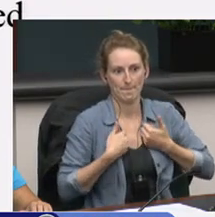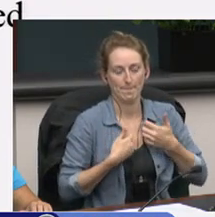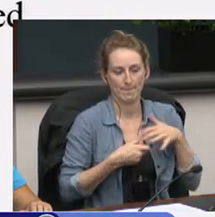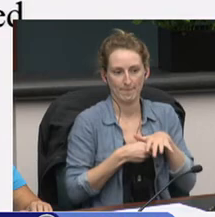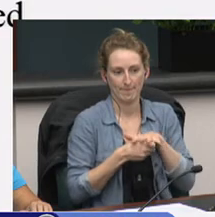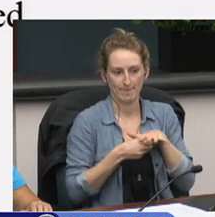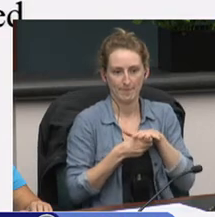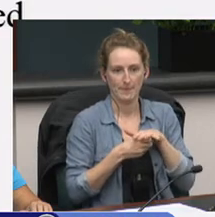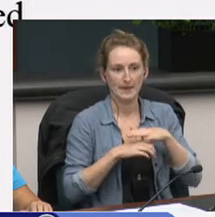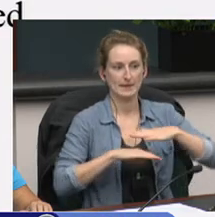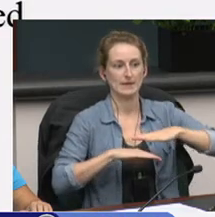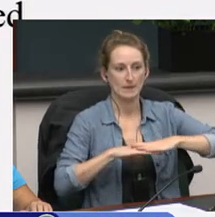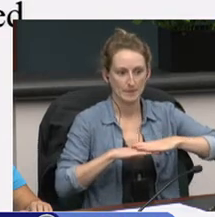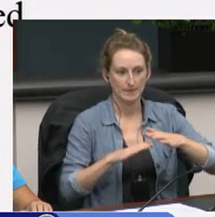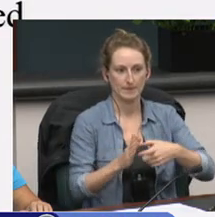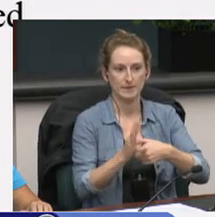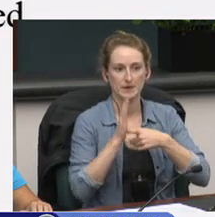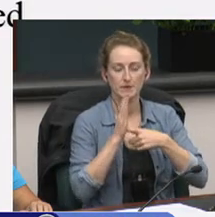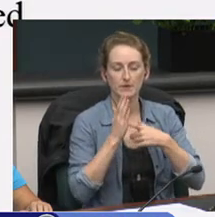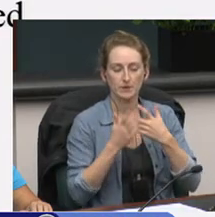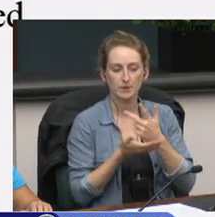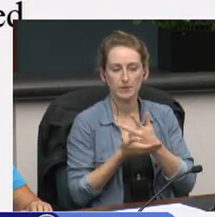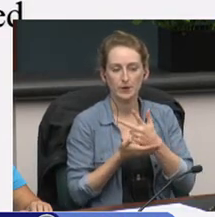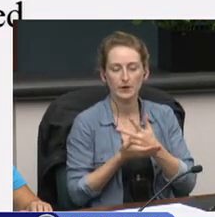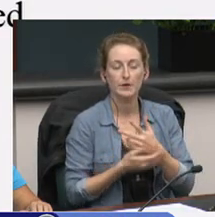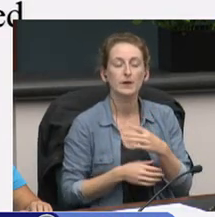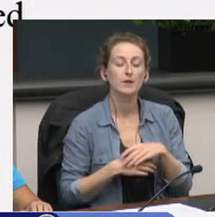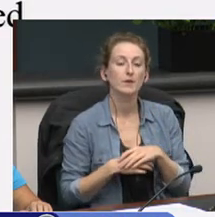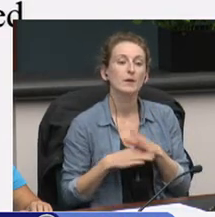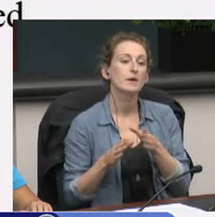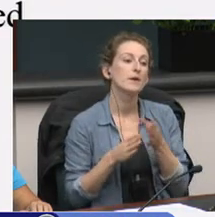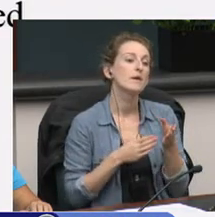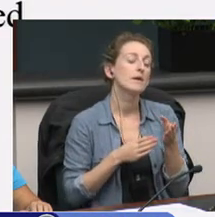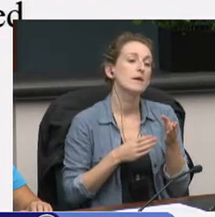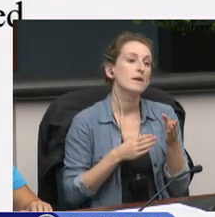requirement of parking and then in many places in almost all uses there's a